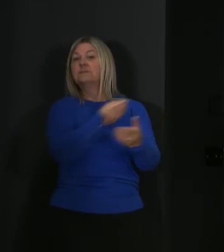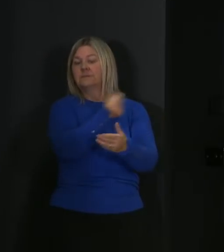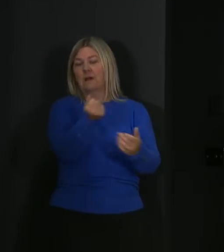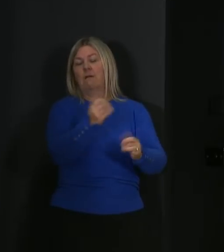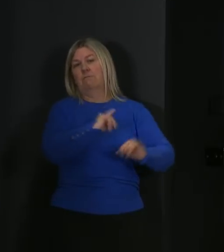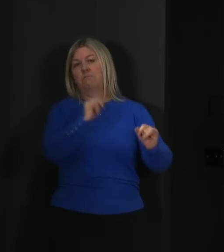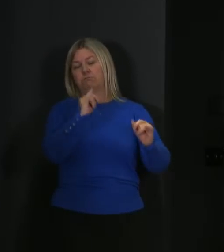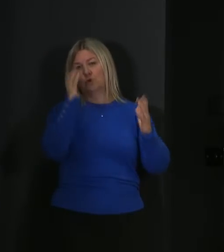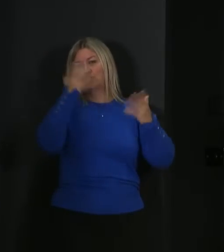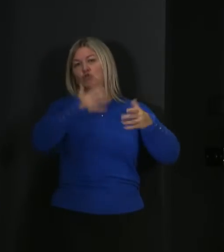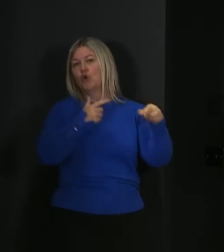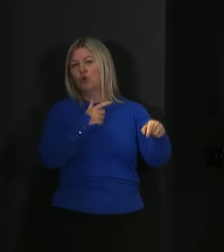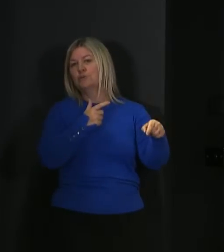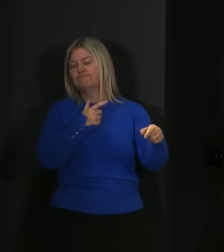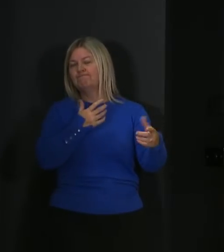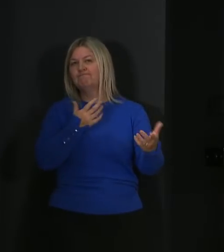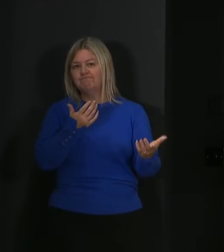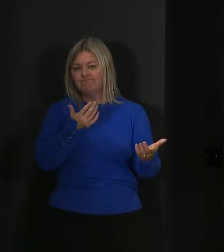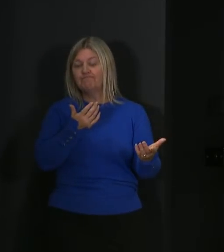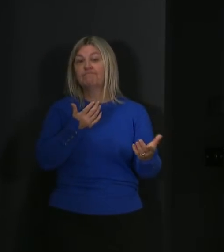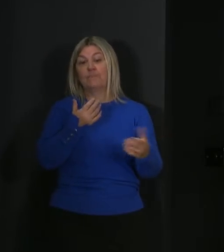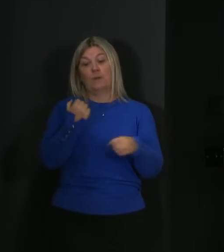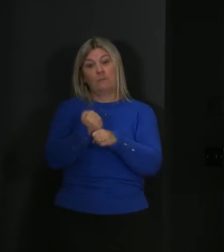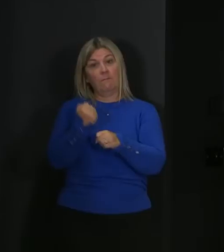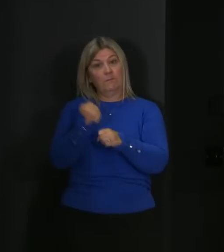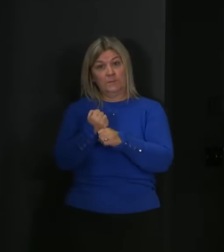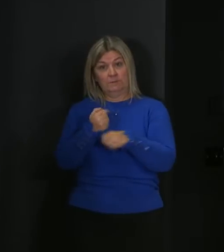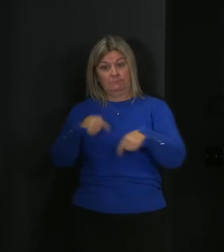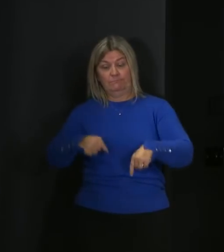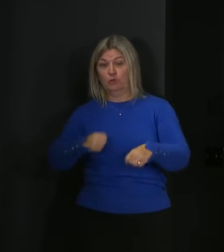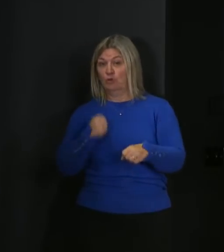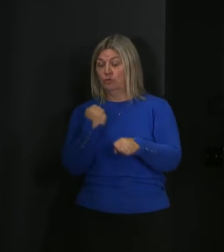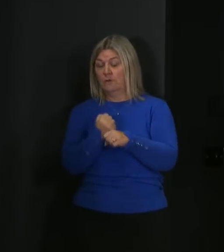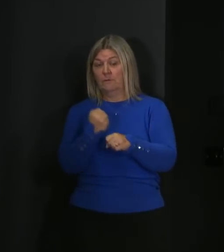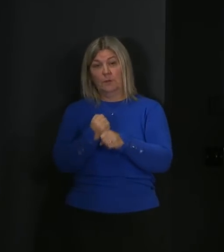for some. And that's why as a government we've looked at this very carefully through a number